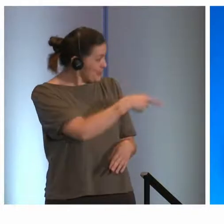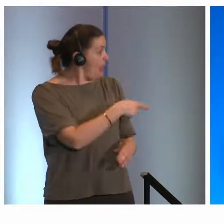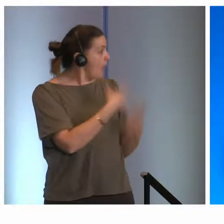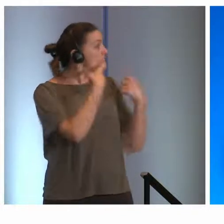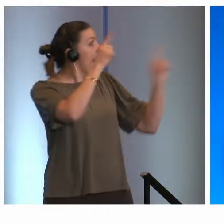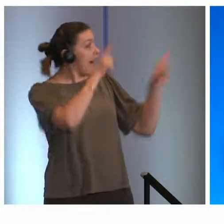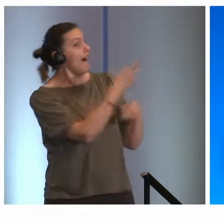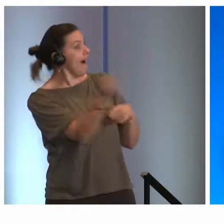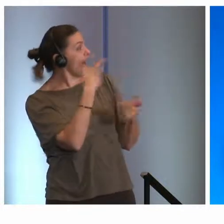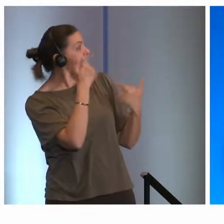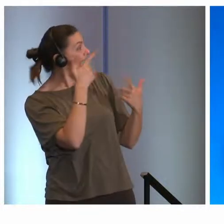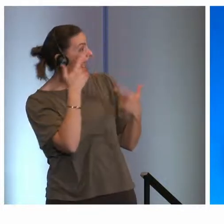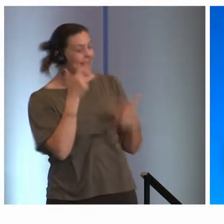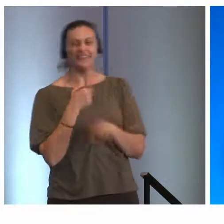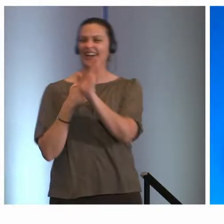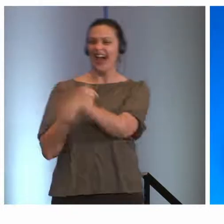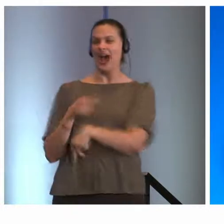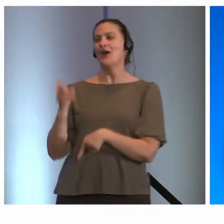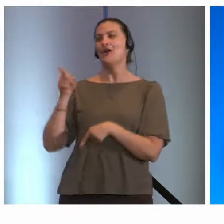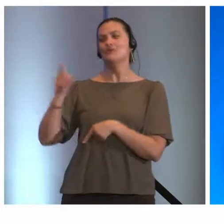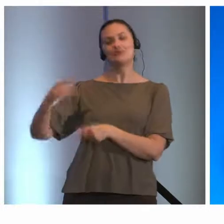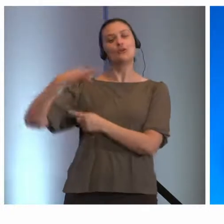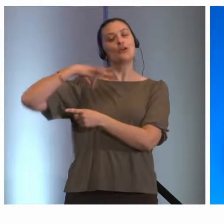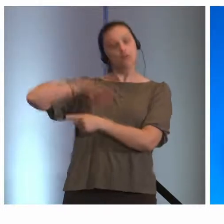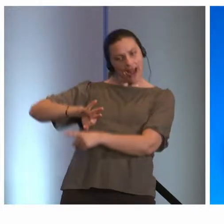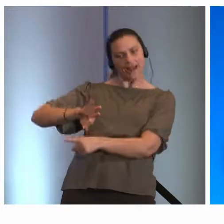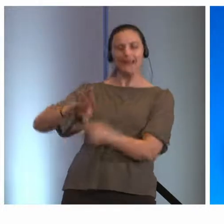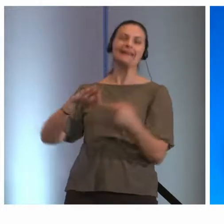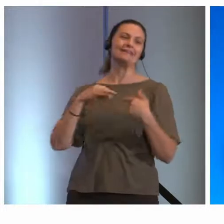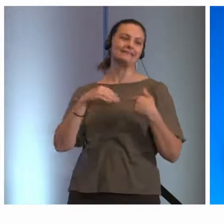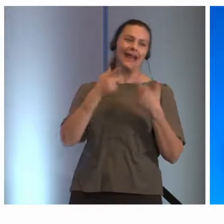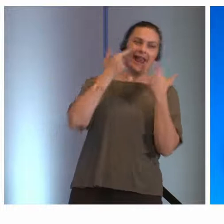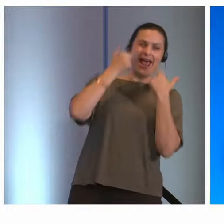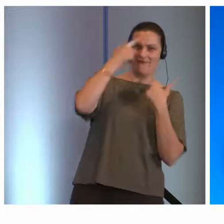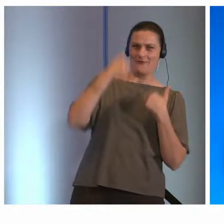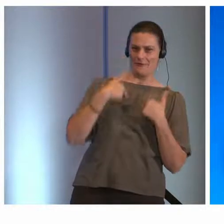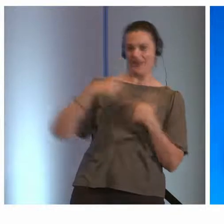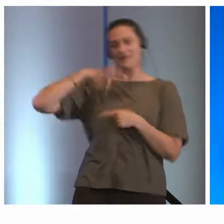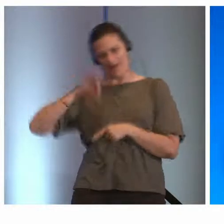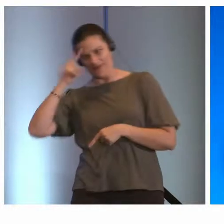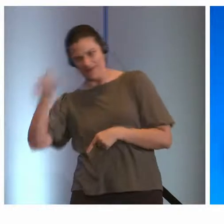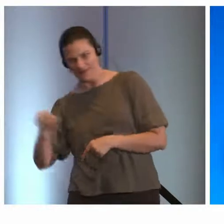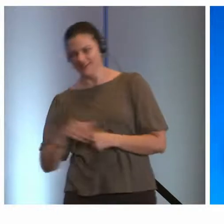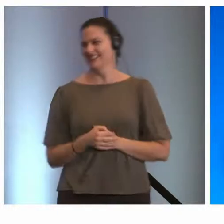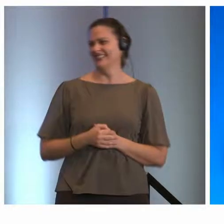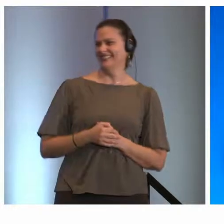Danny -- you got the laugh! Tari: You got the